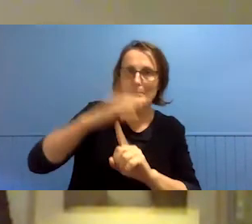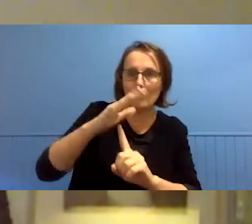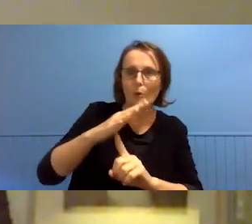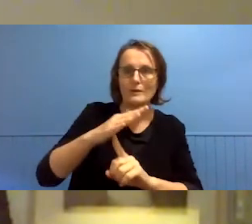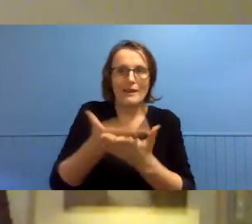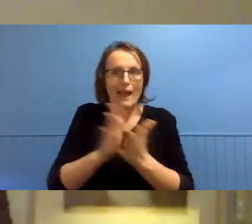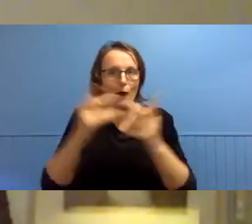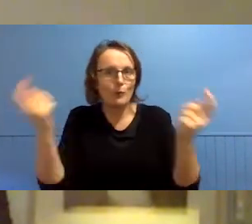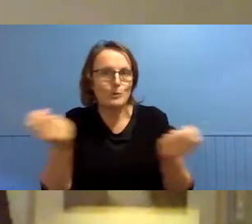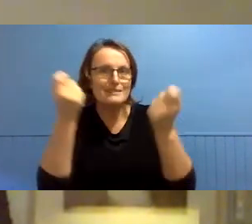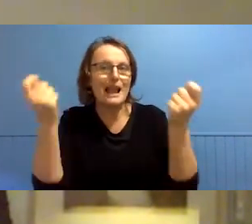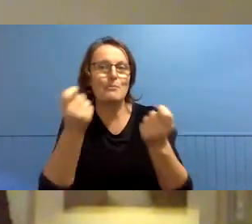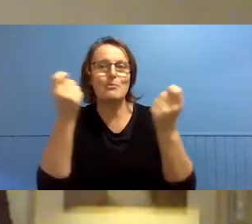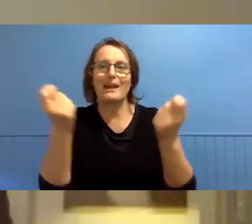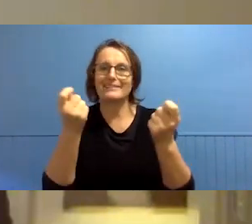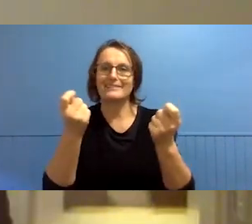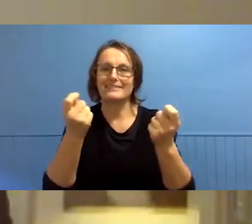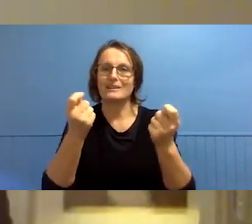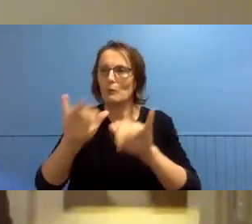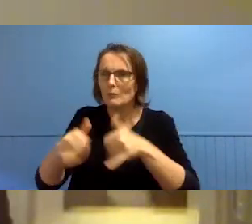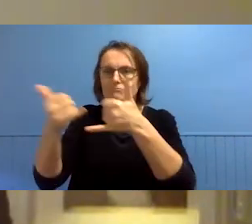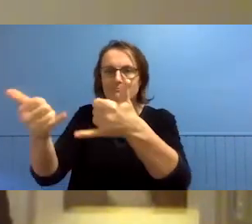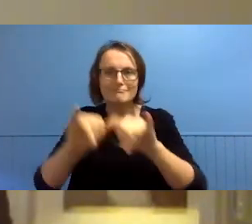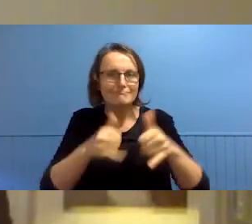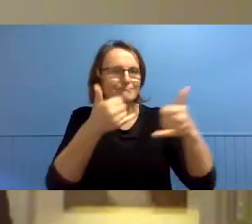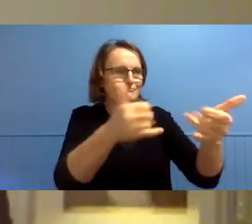number of award winners and recipients along the way. For those